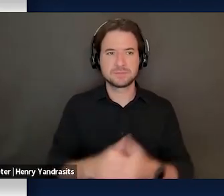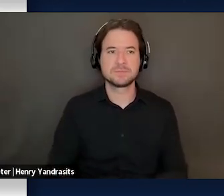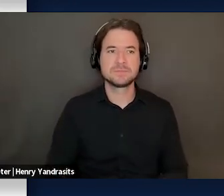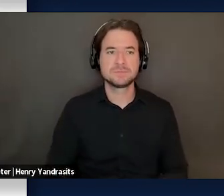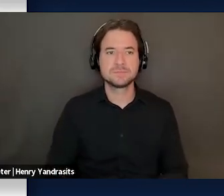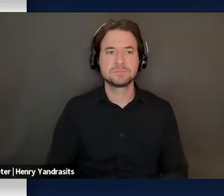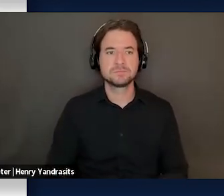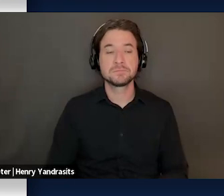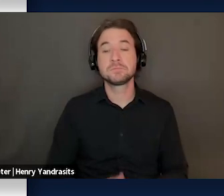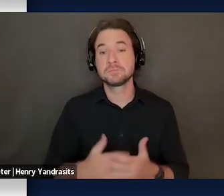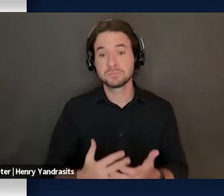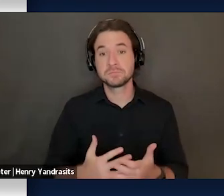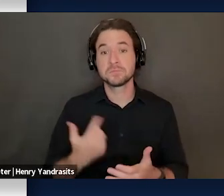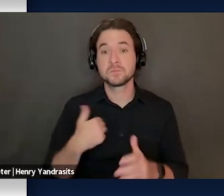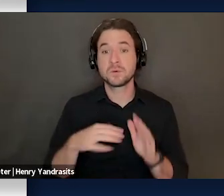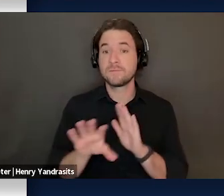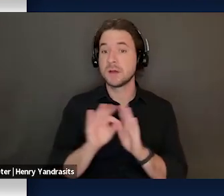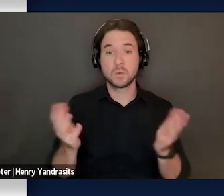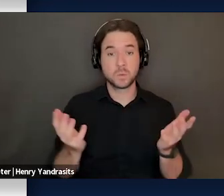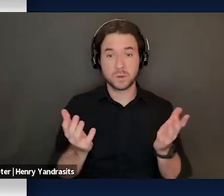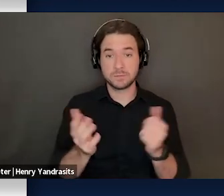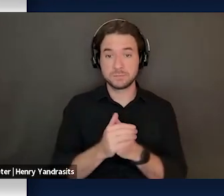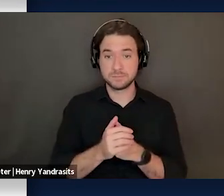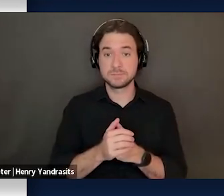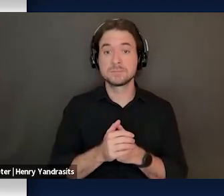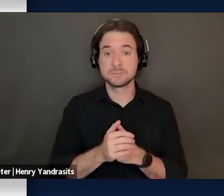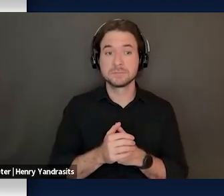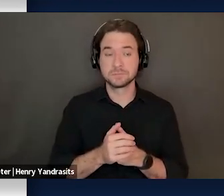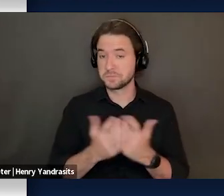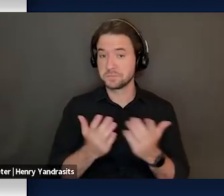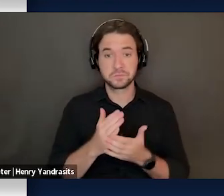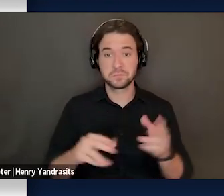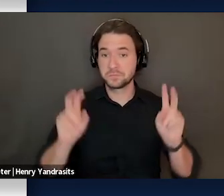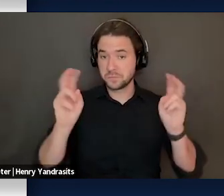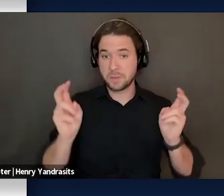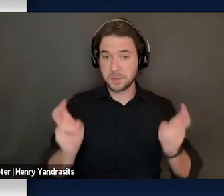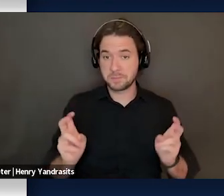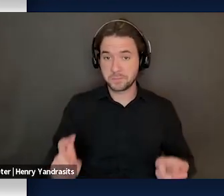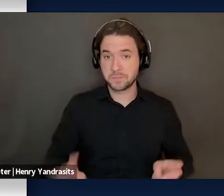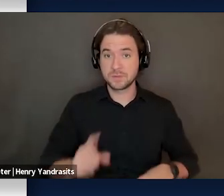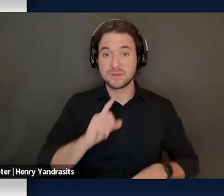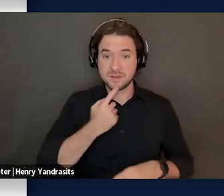So what we found is that there, uh, among some of these topics, there was a significant change.